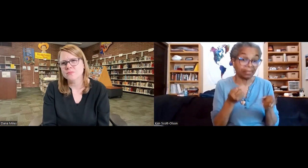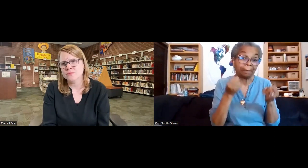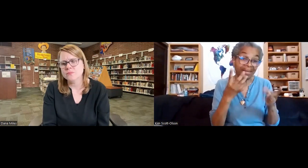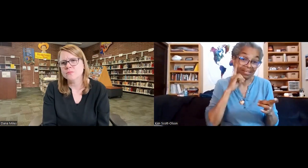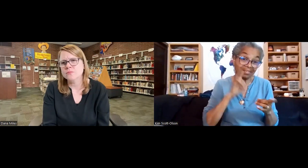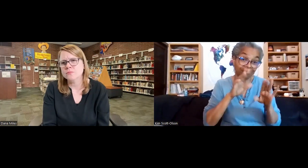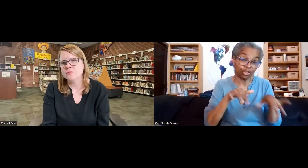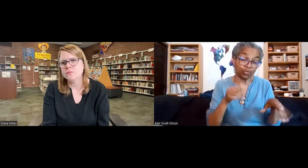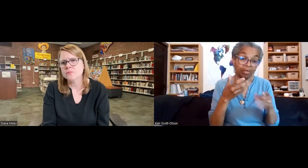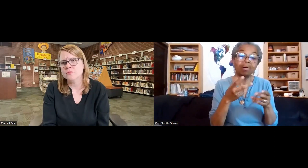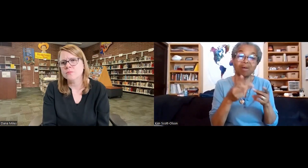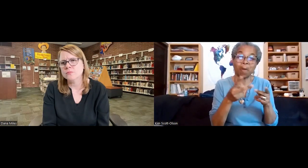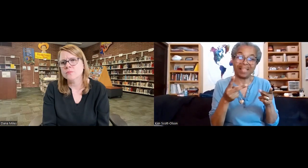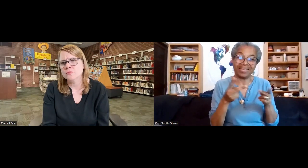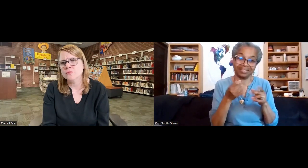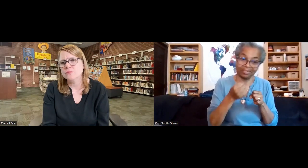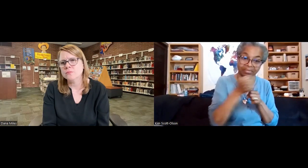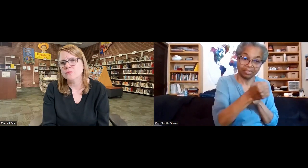That impact is felt by Deaf children